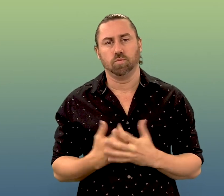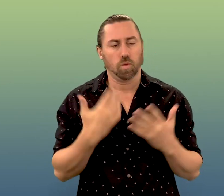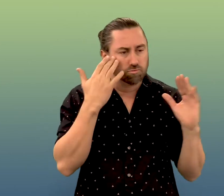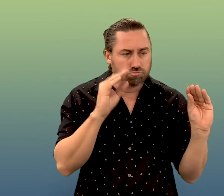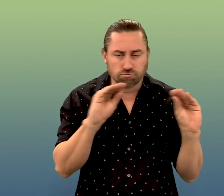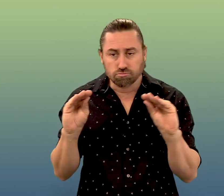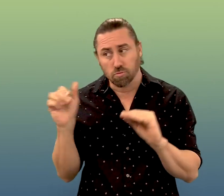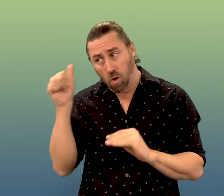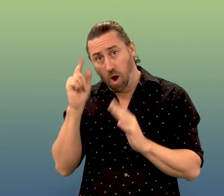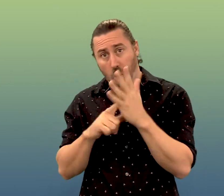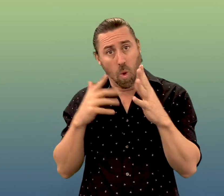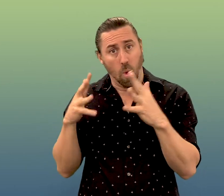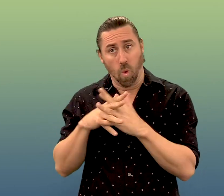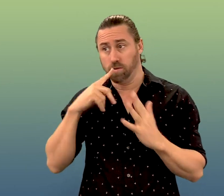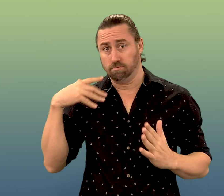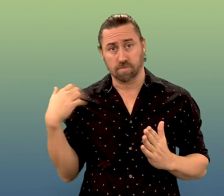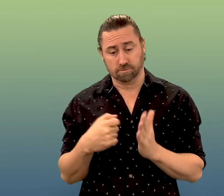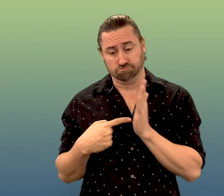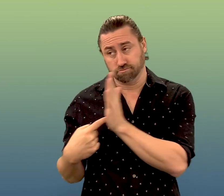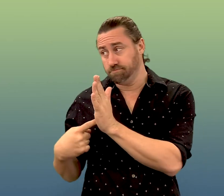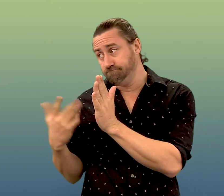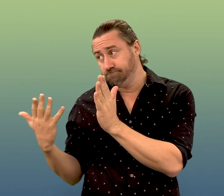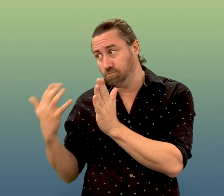Educate and build awareness of obligations under the law.